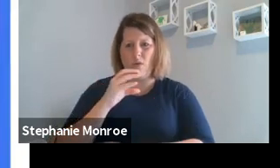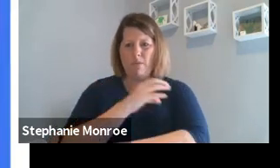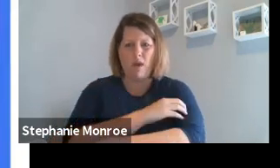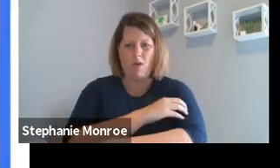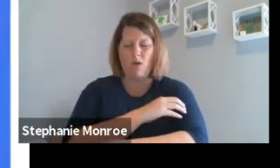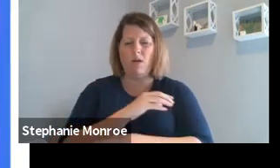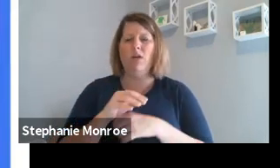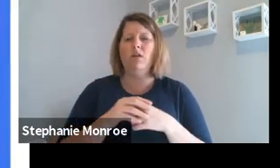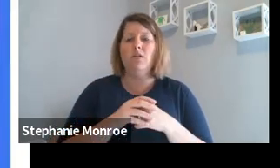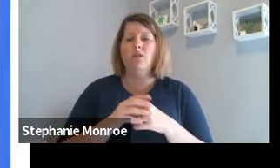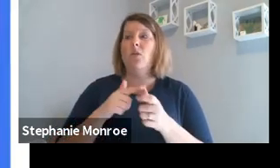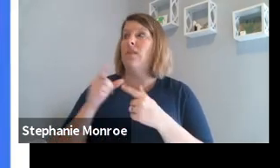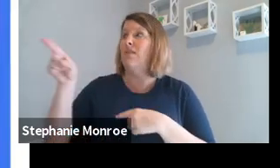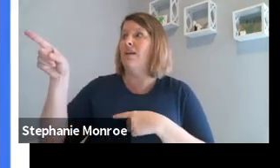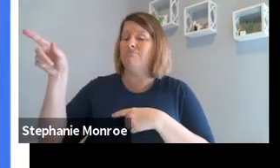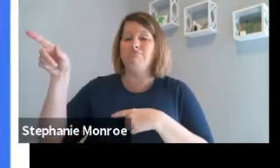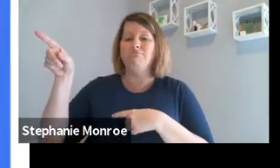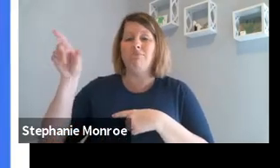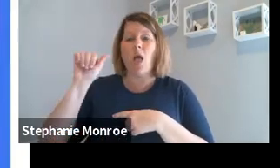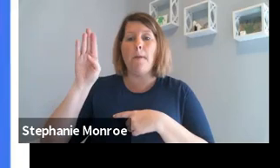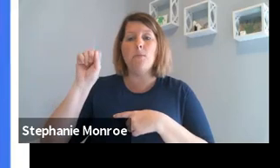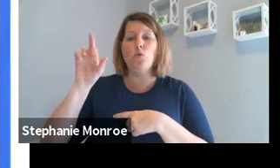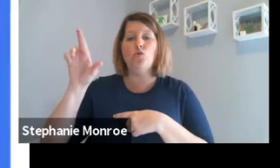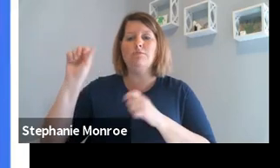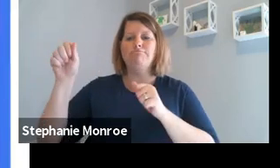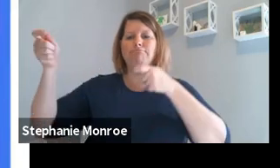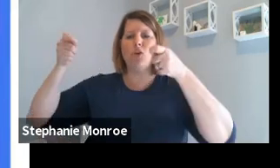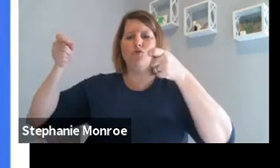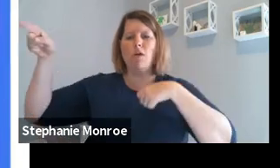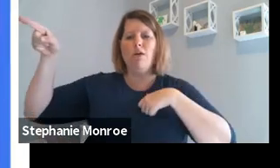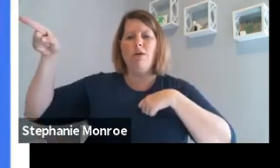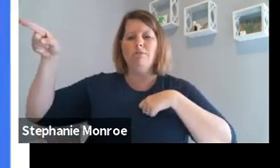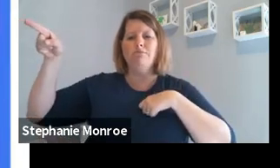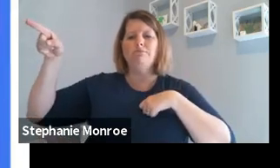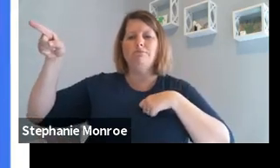can go ahead and exercise his power and control, or her power and control over the victim,